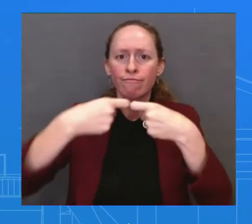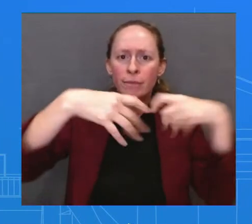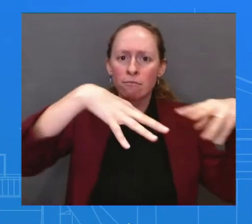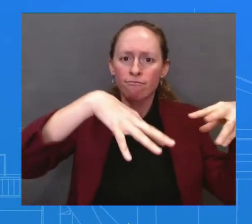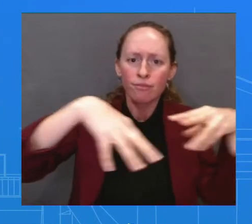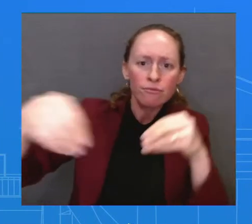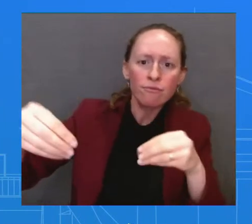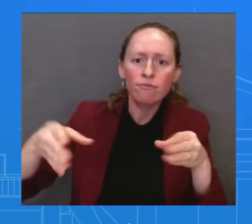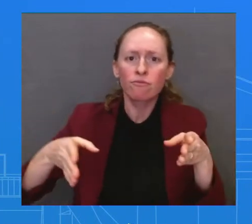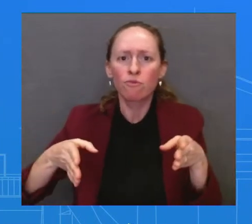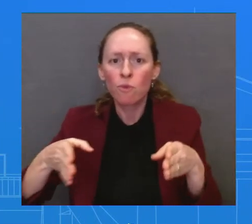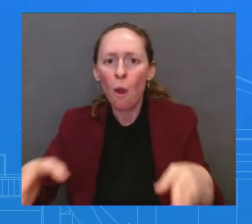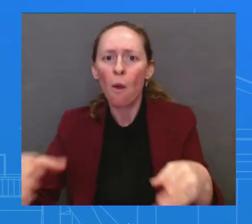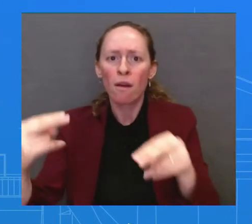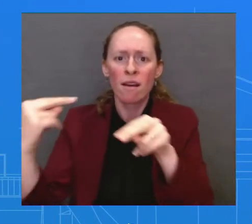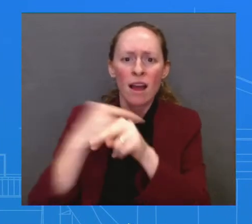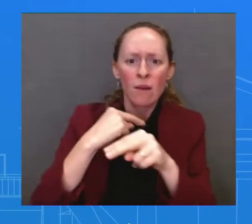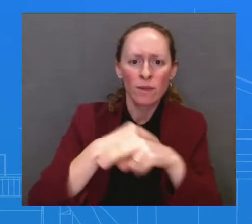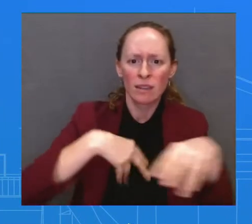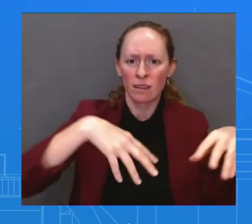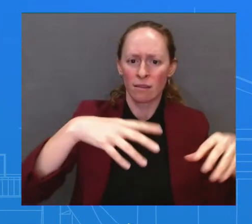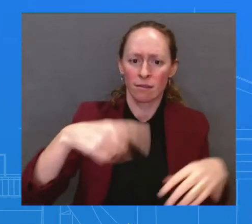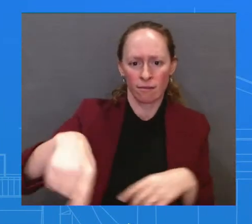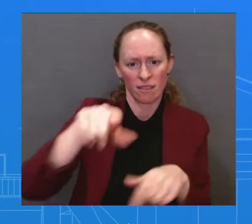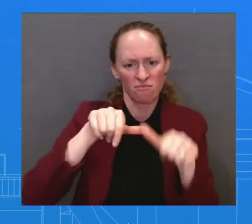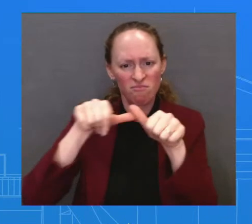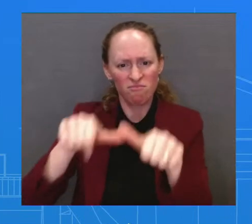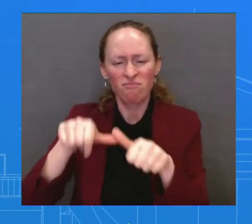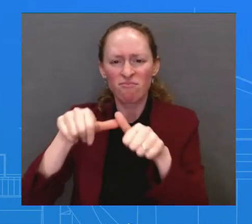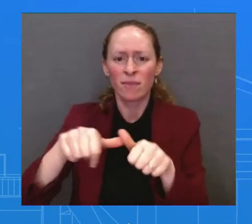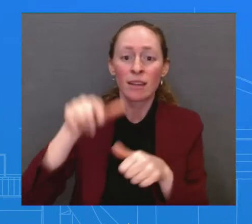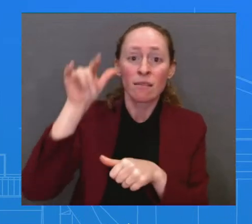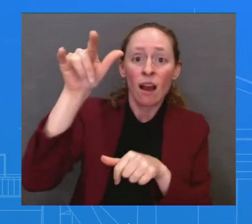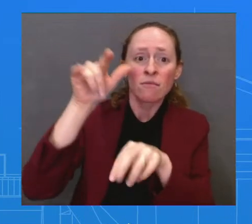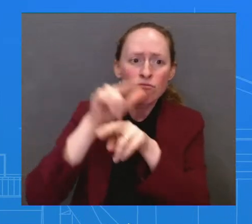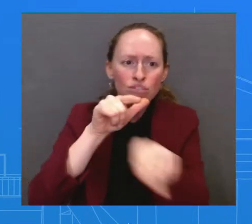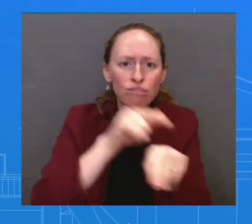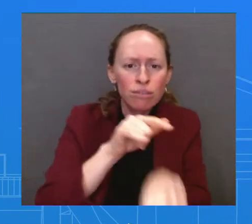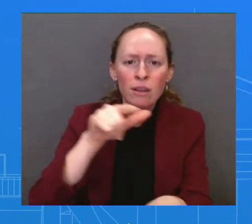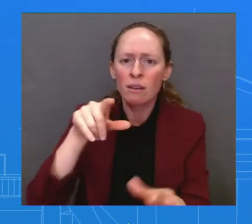assaults from the air -- President Biden will announce a new package of military assistance today